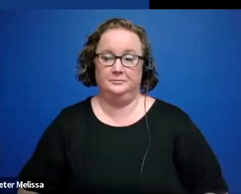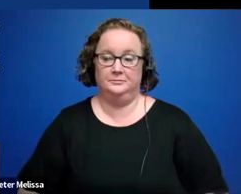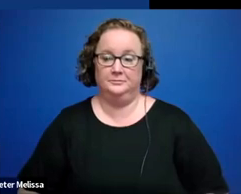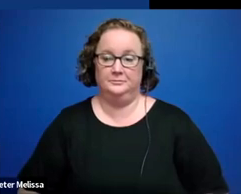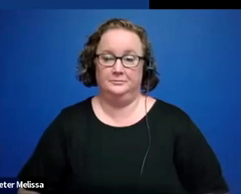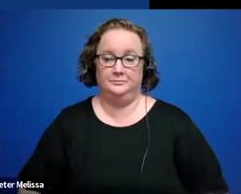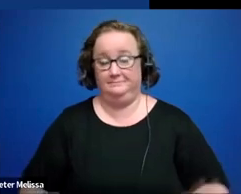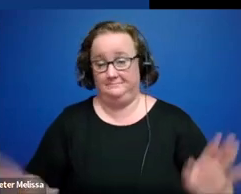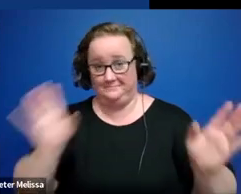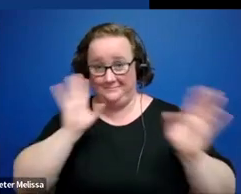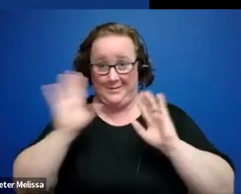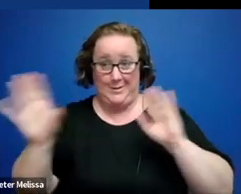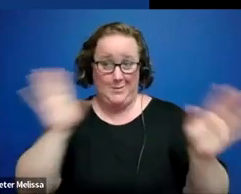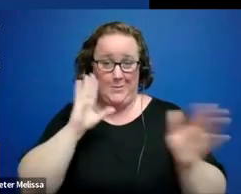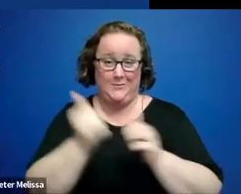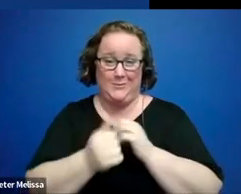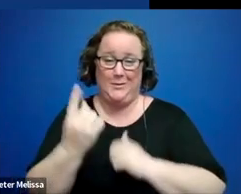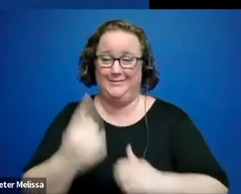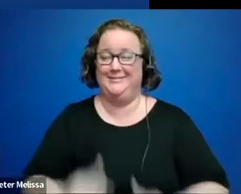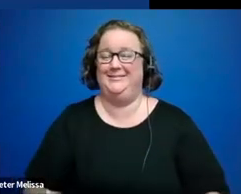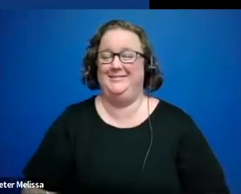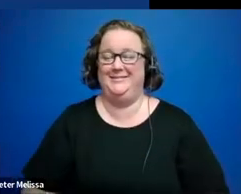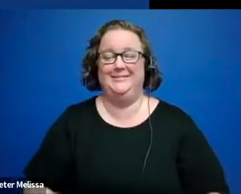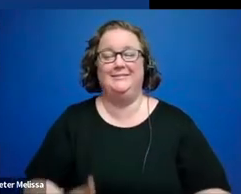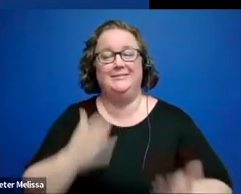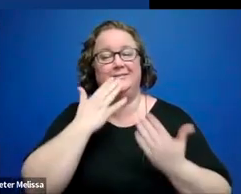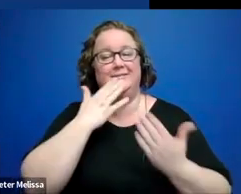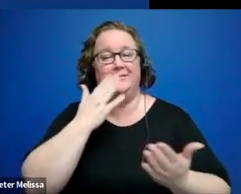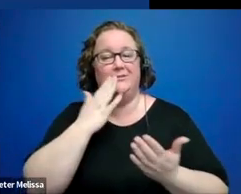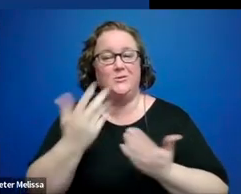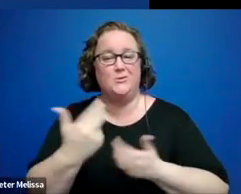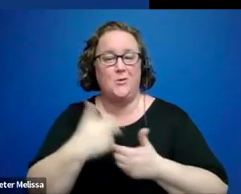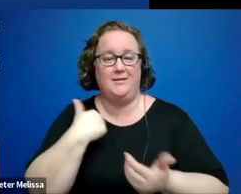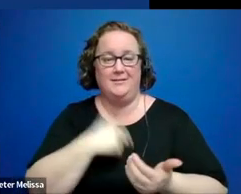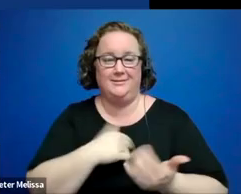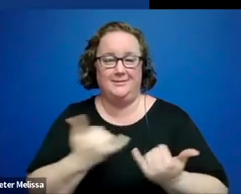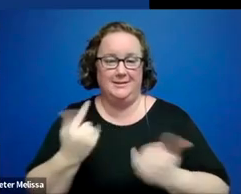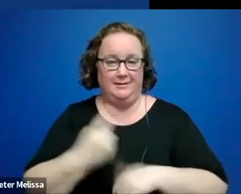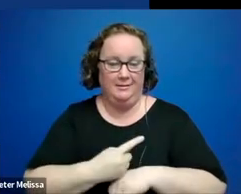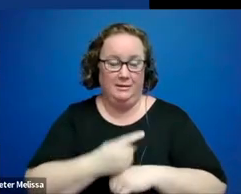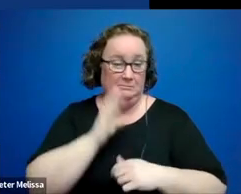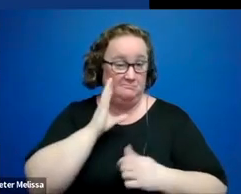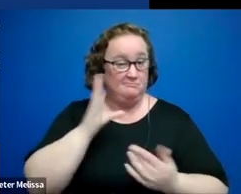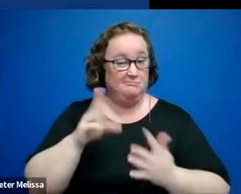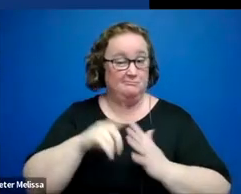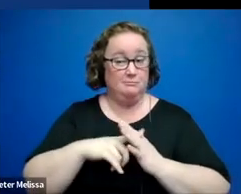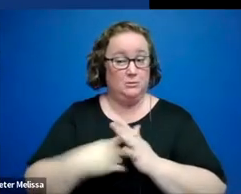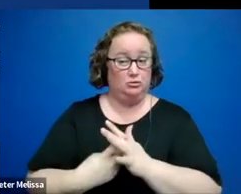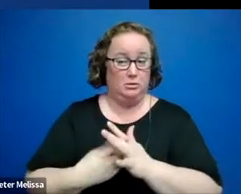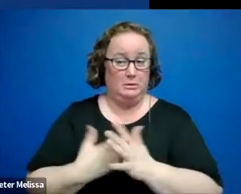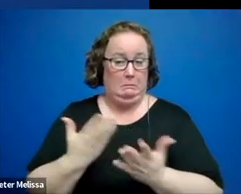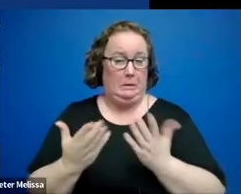Hello, everyone. Thank you for joining. We will get started in just a moment.